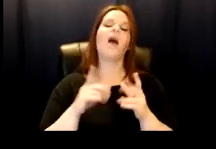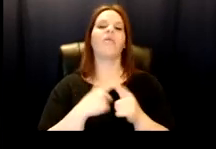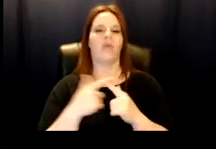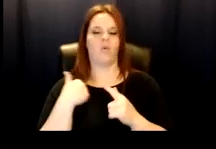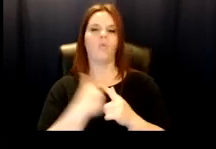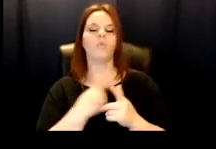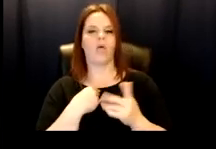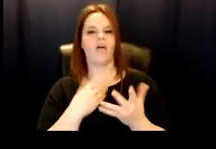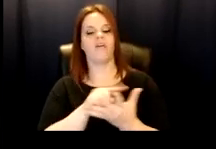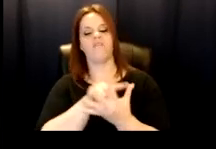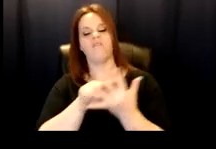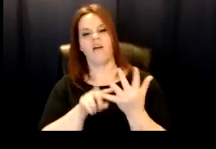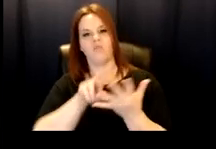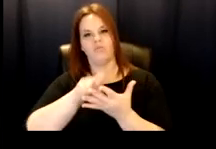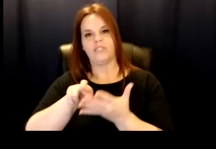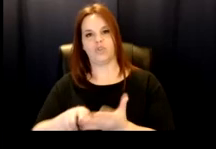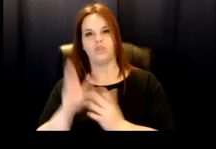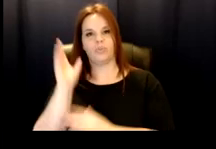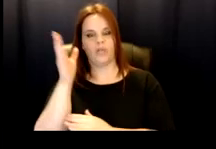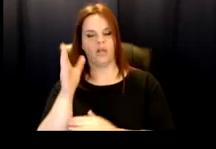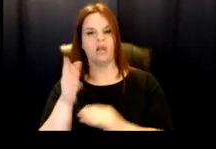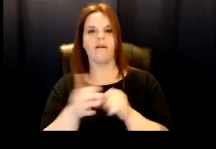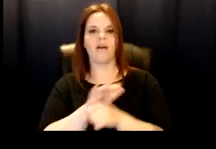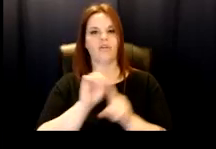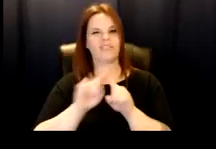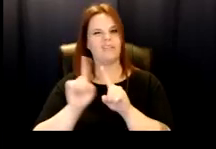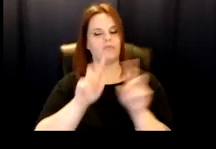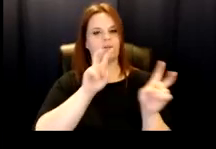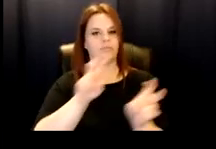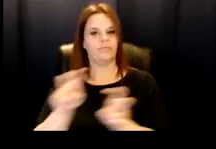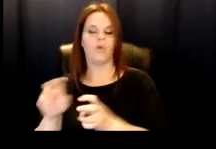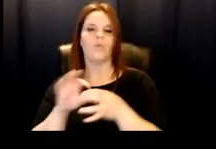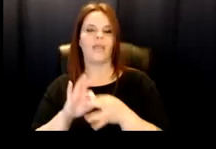covering a variety of topics related to employment and economic self sufficiency. We won't take